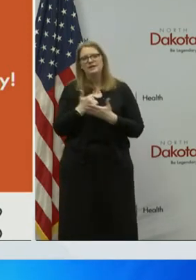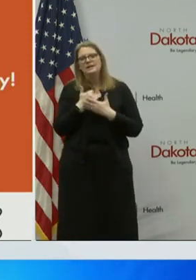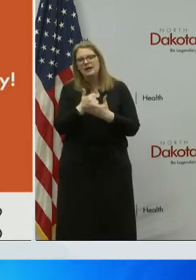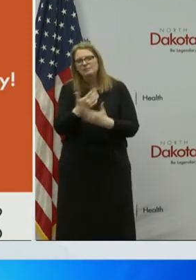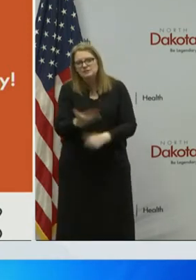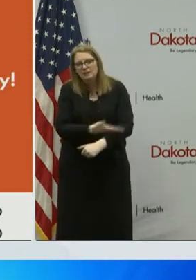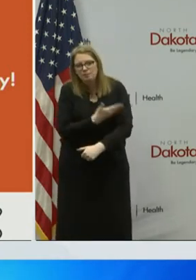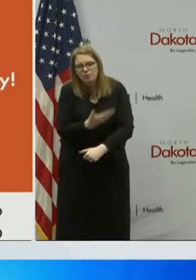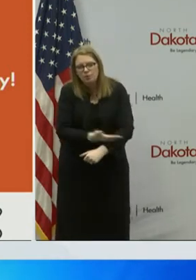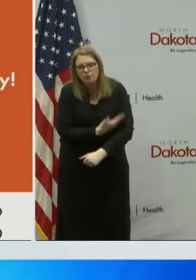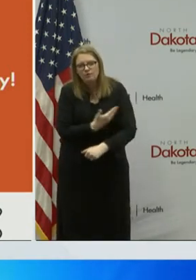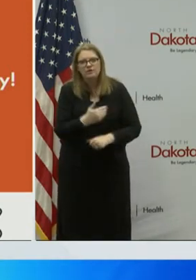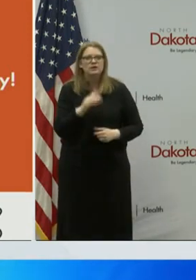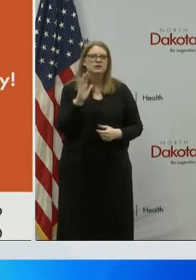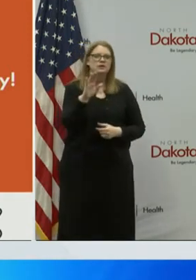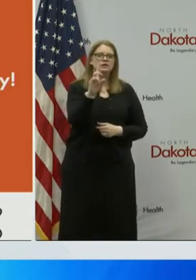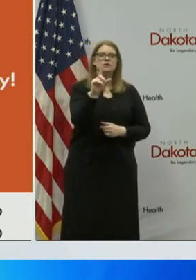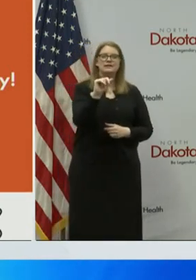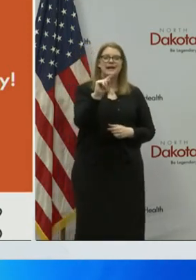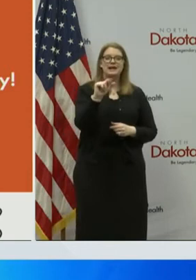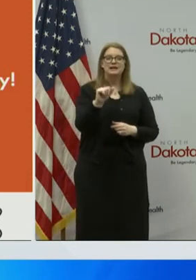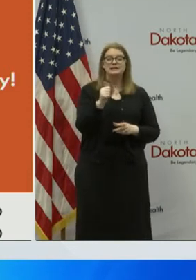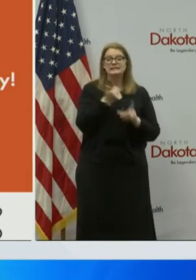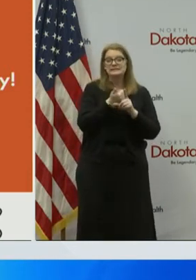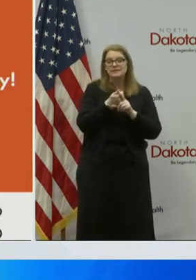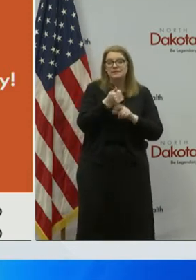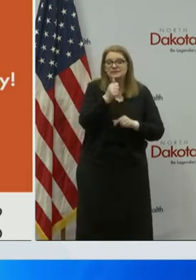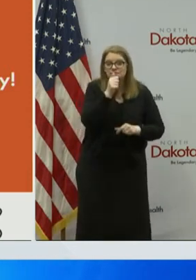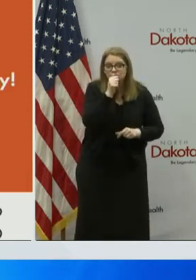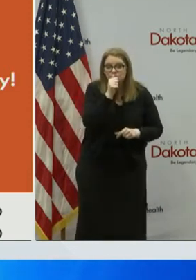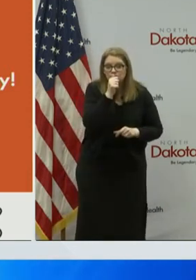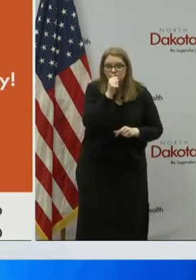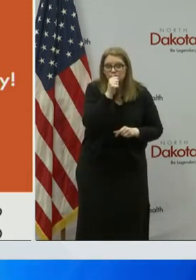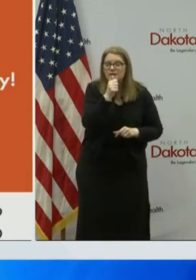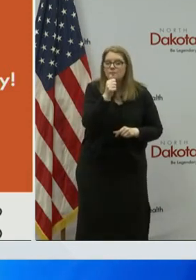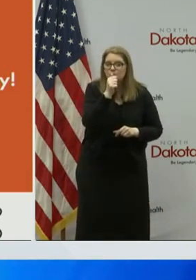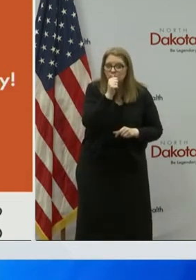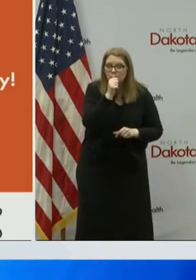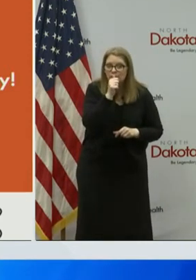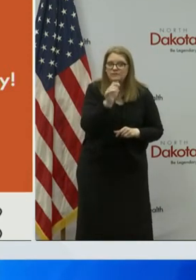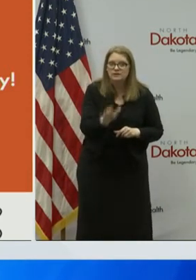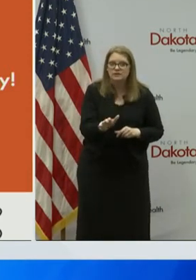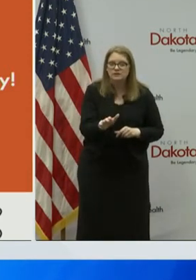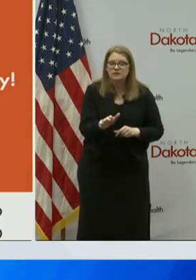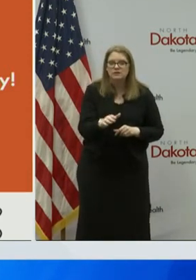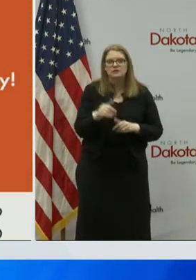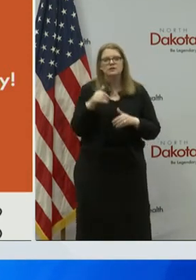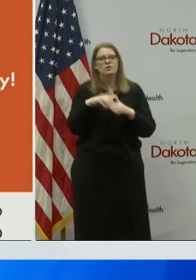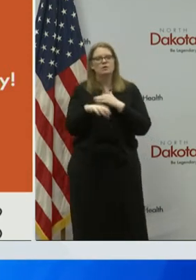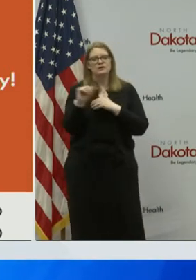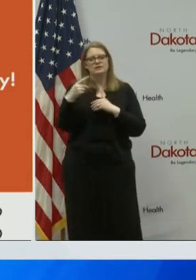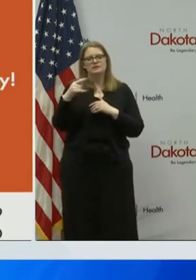FEEDBACK TO THE DEVELOPER TO HELP US IMPROVE THE PRODUCT. YOUR DATA REMAINS PRIVATE.